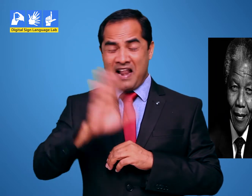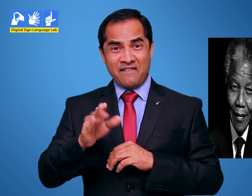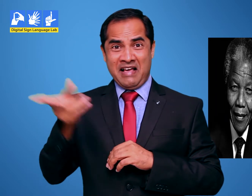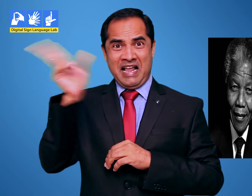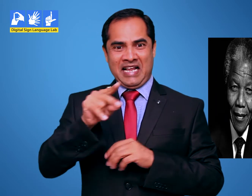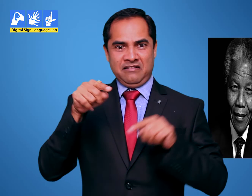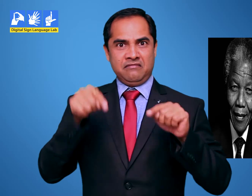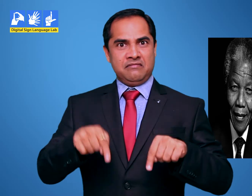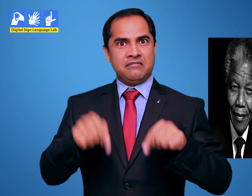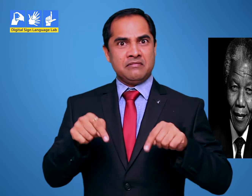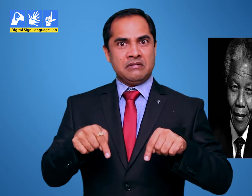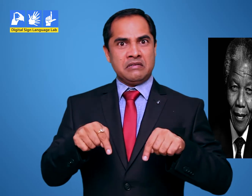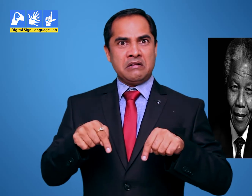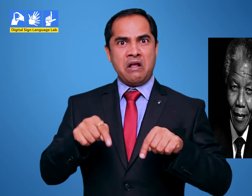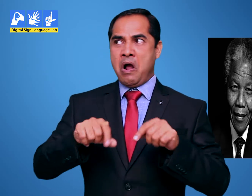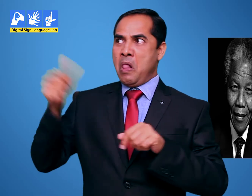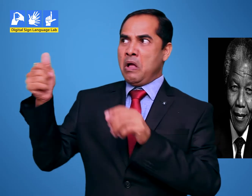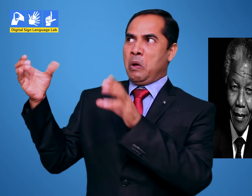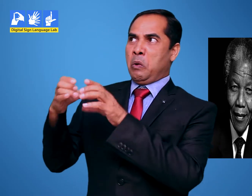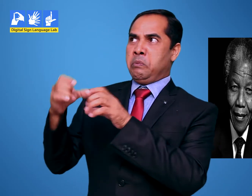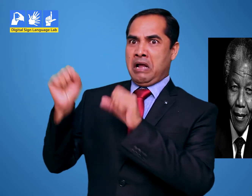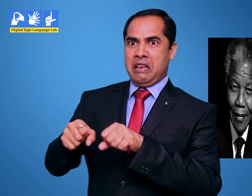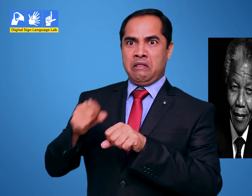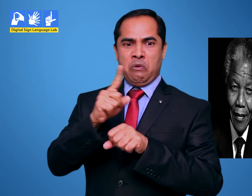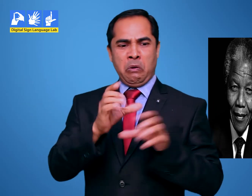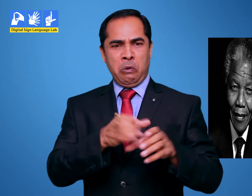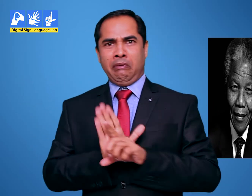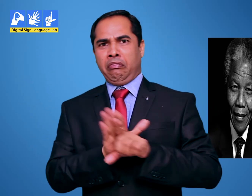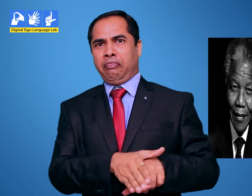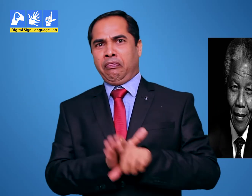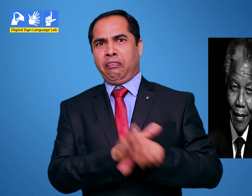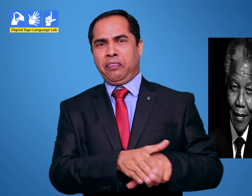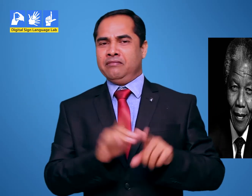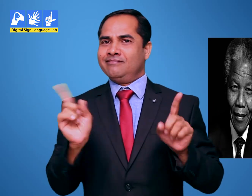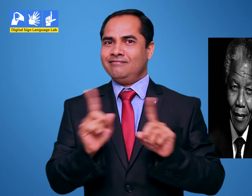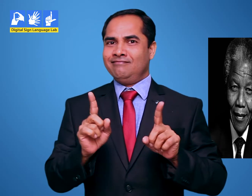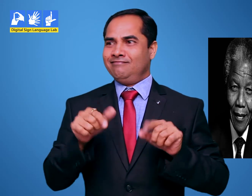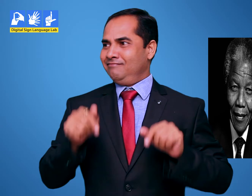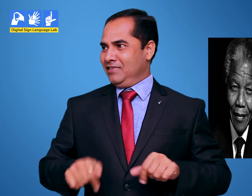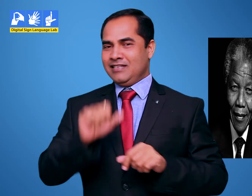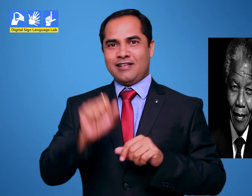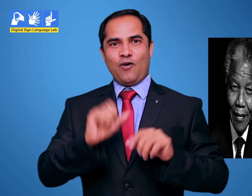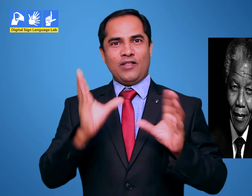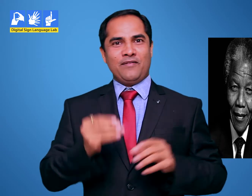again will this beautiful land experience the oppression of one by the other.